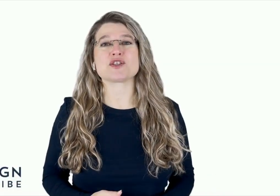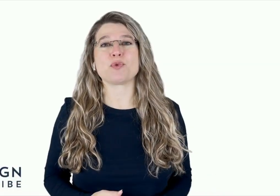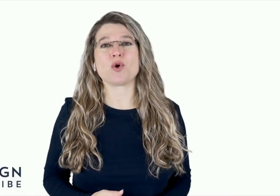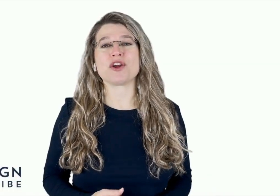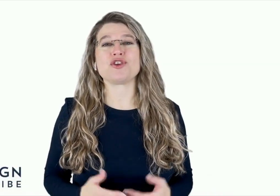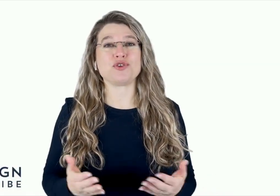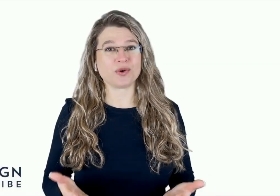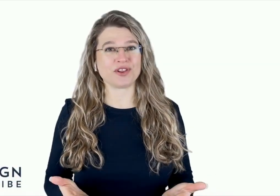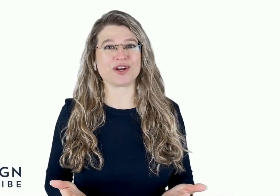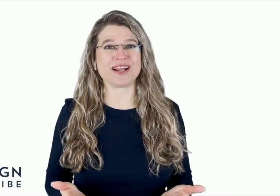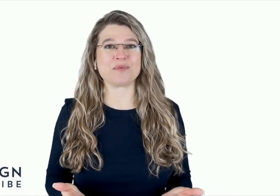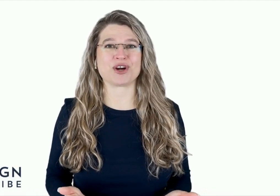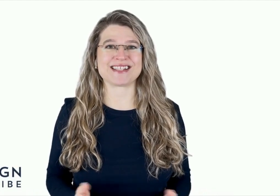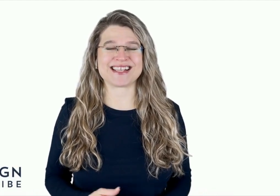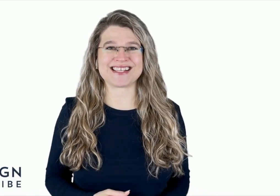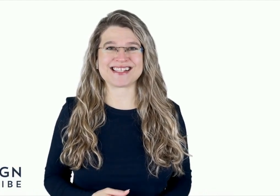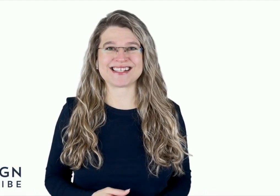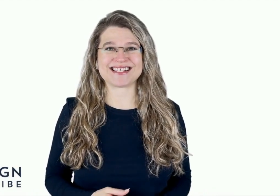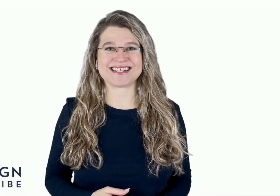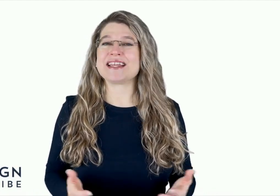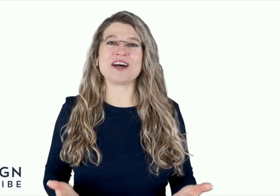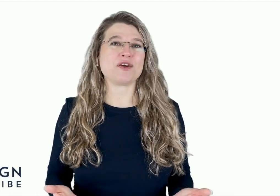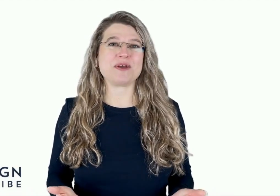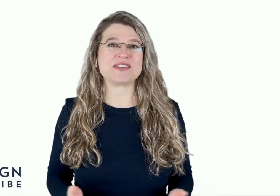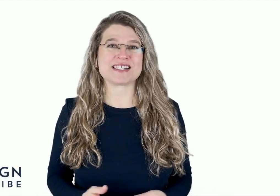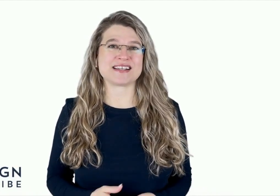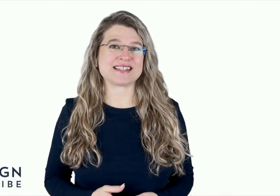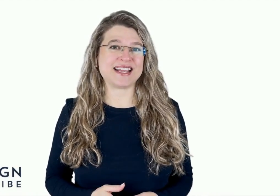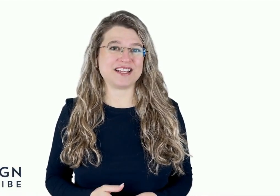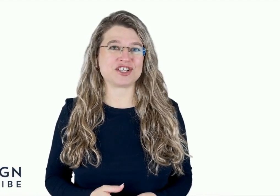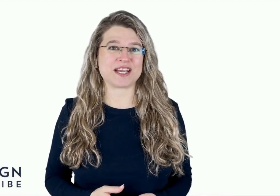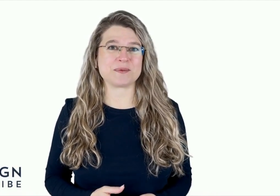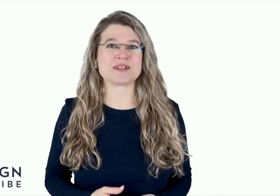support your learning process. Now that we've discussed handshapes,